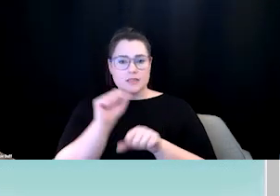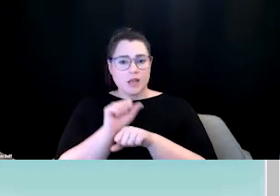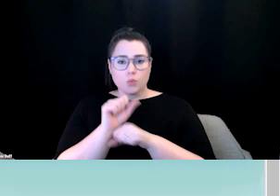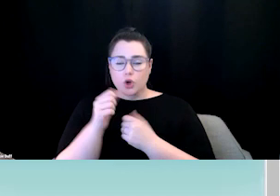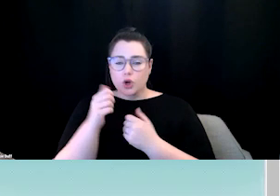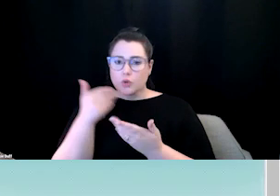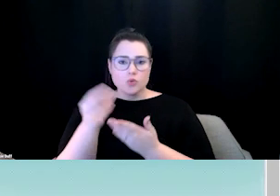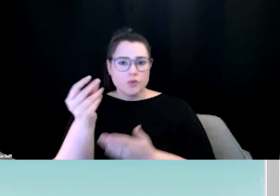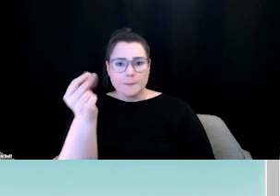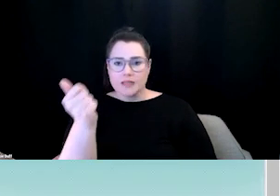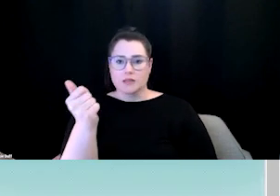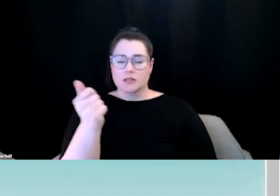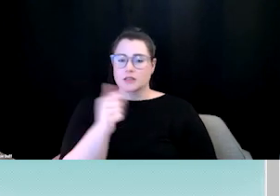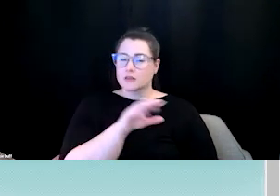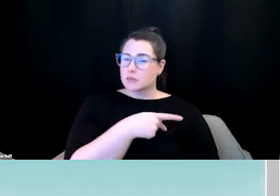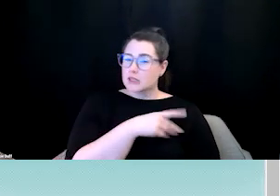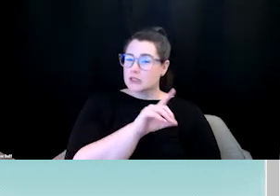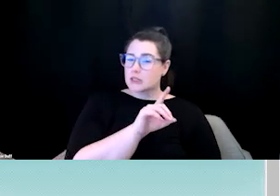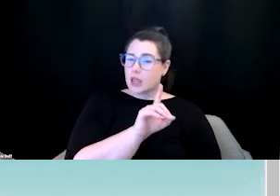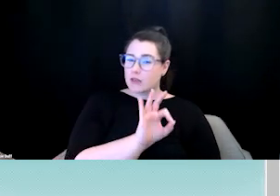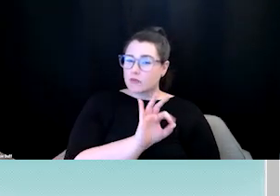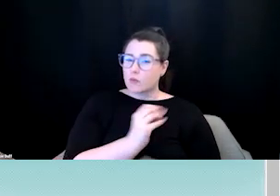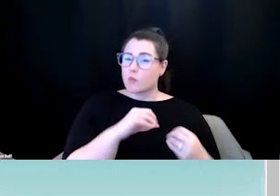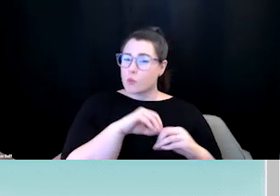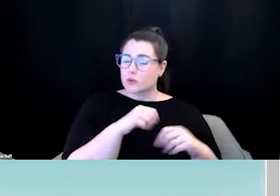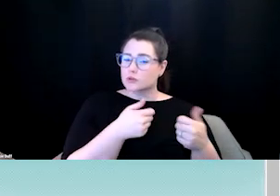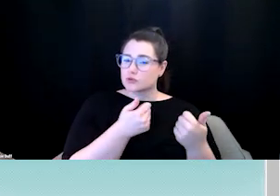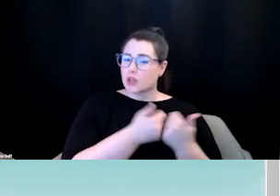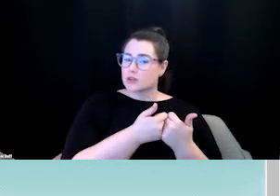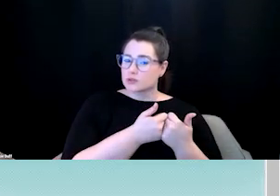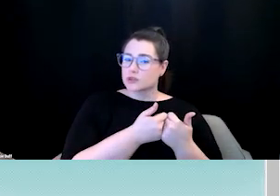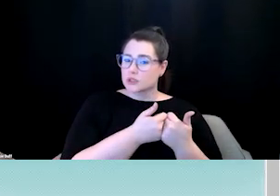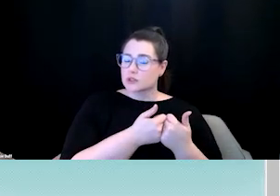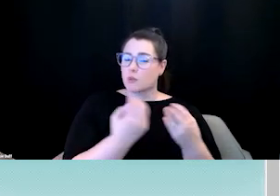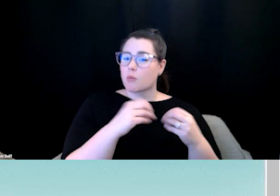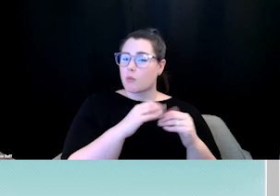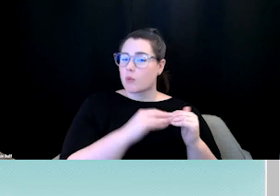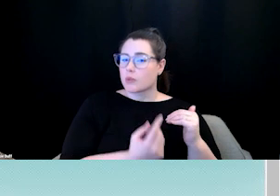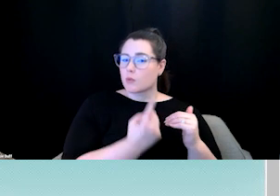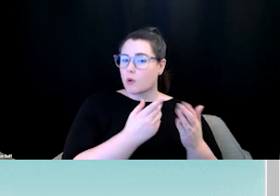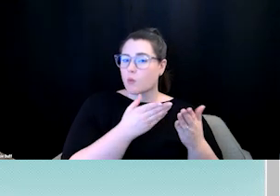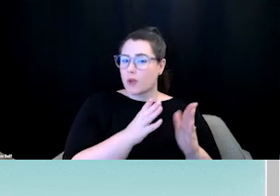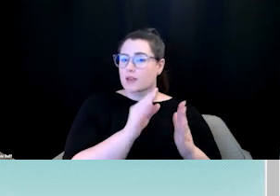The fillable PDFs are a little more challenging just because there are more than one way to fill out a fillable PDF.